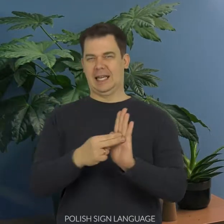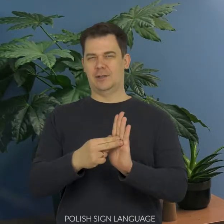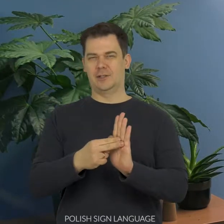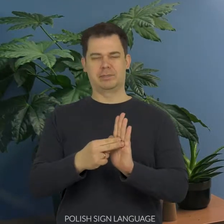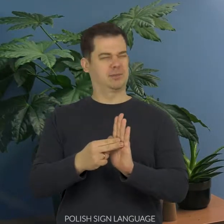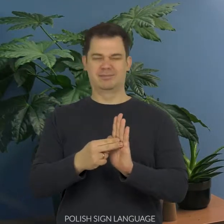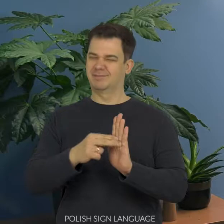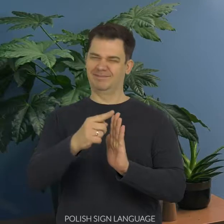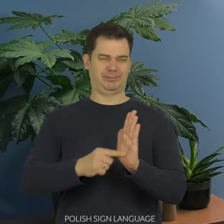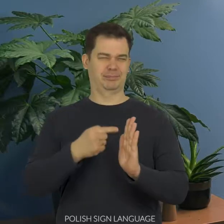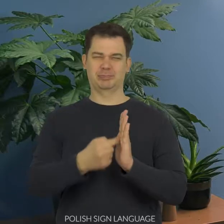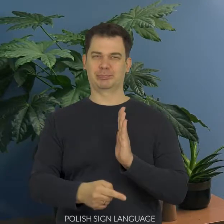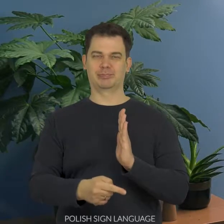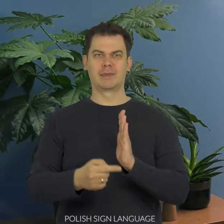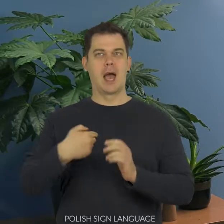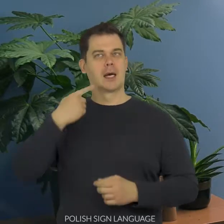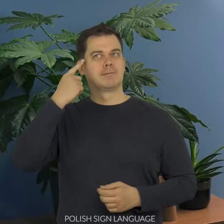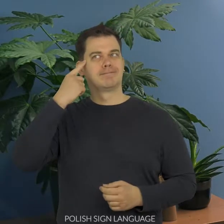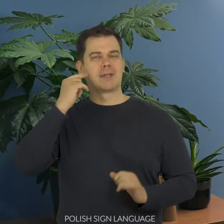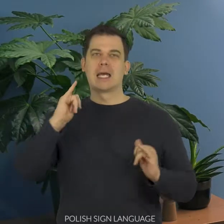I was wondering where to start on